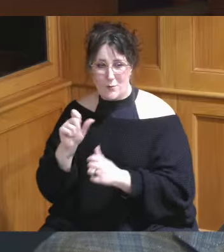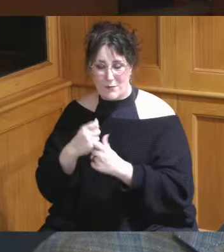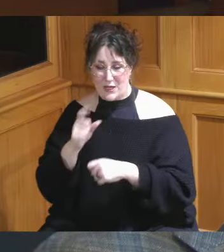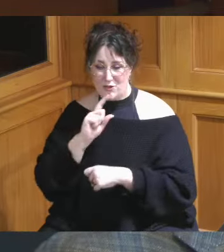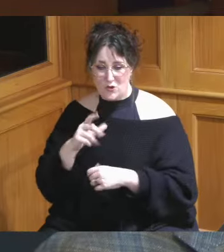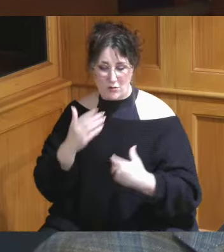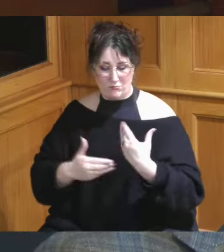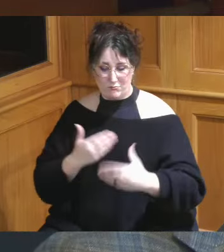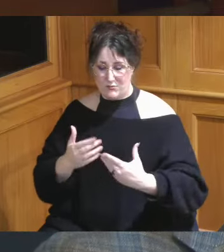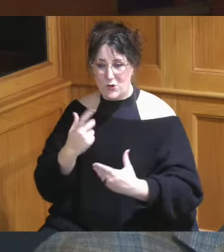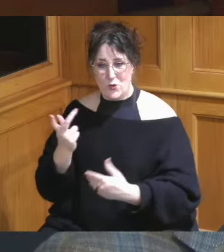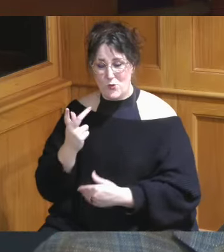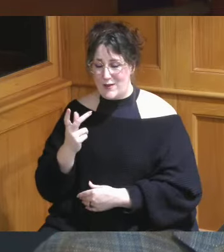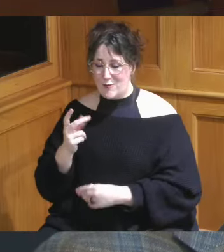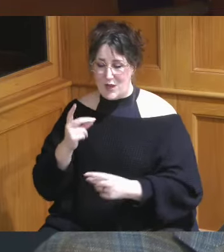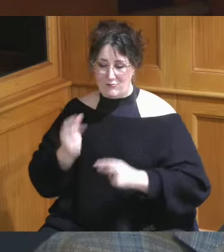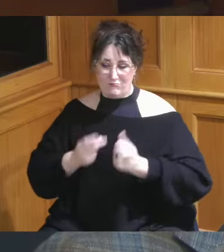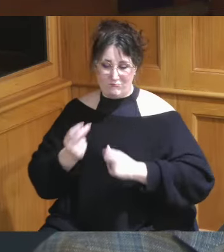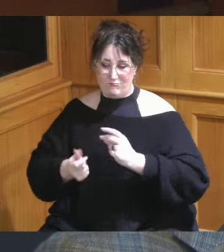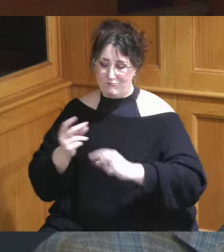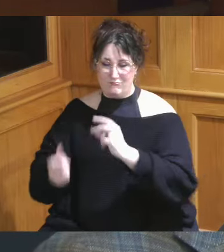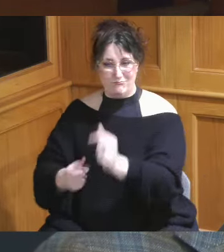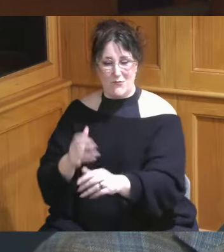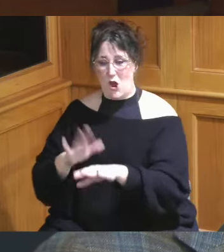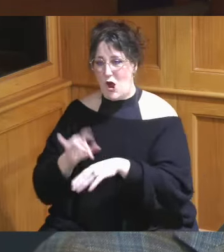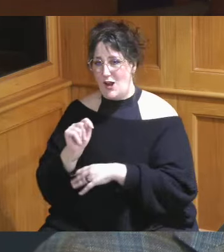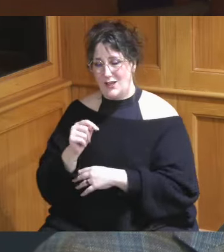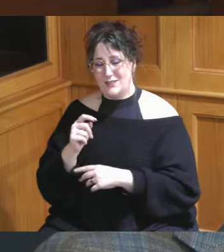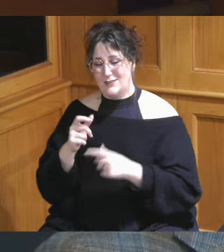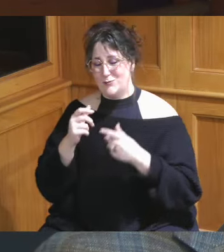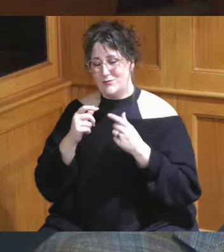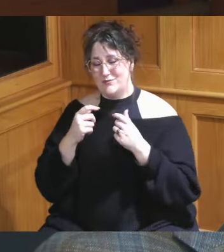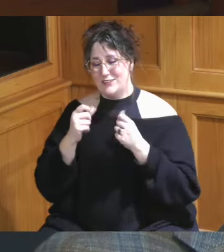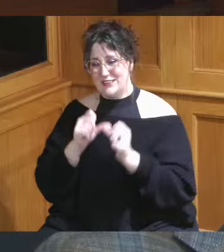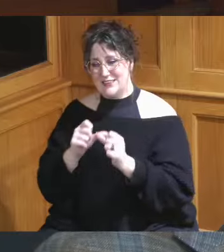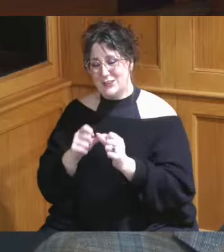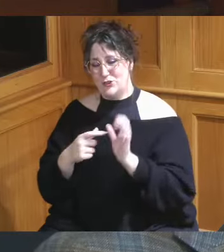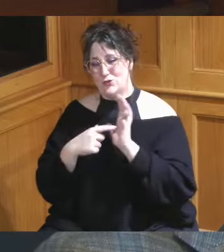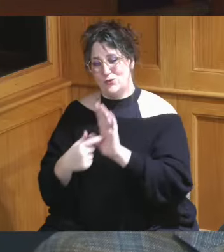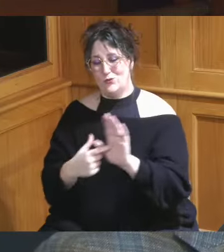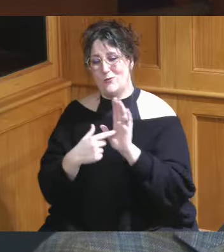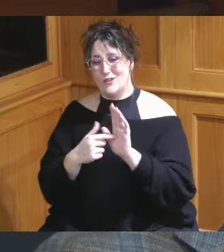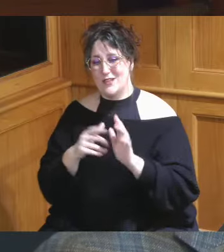missed a beat and we've been able to continue to represent the people, but I definitely appreciate